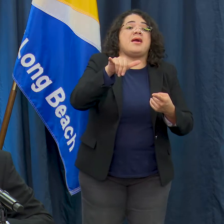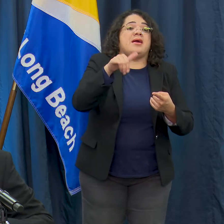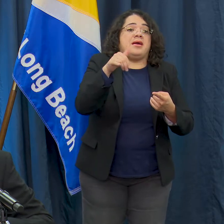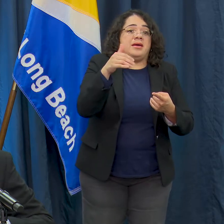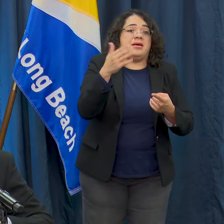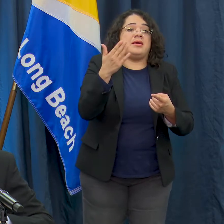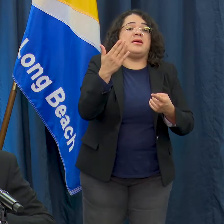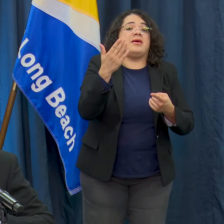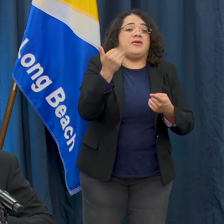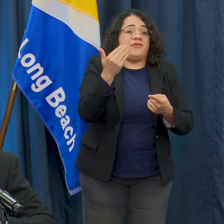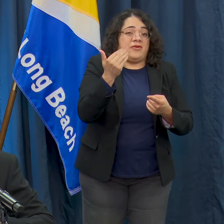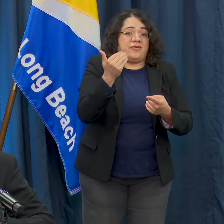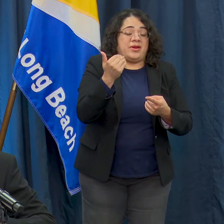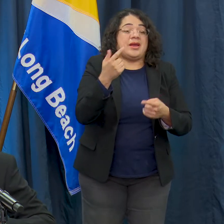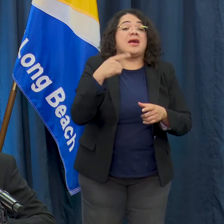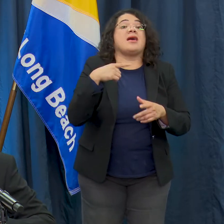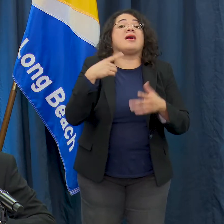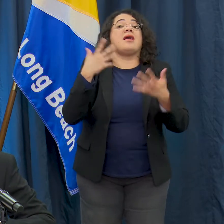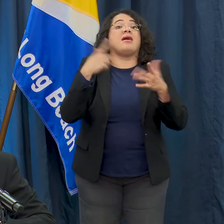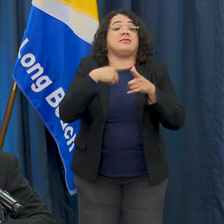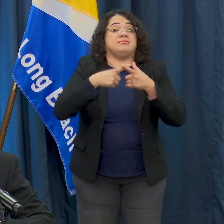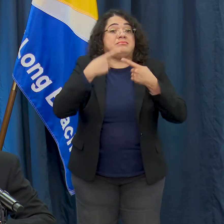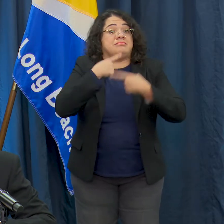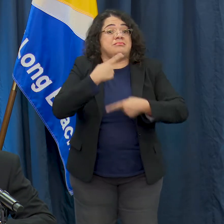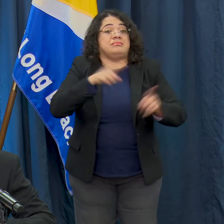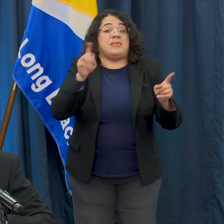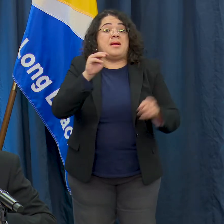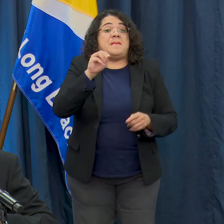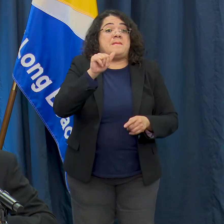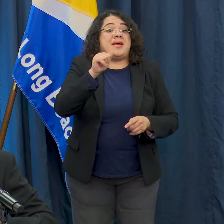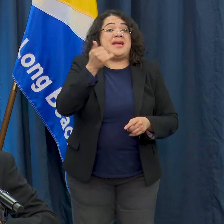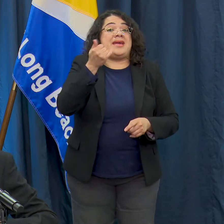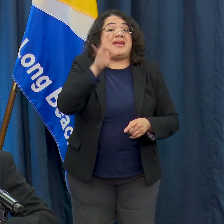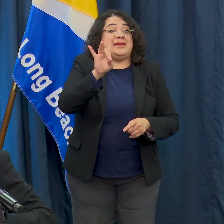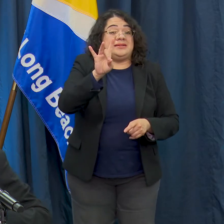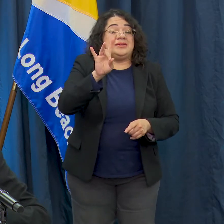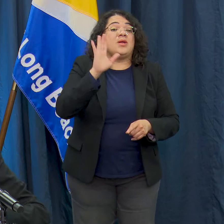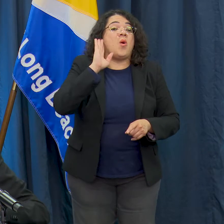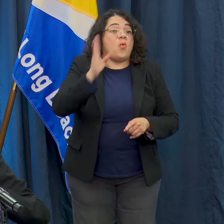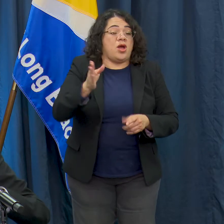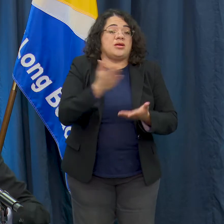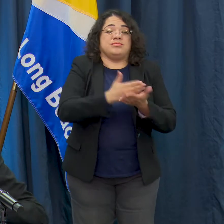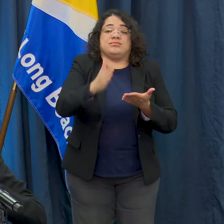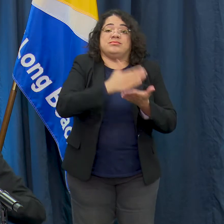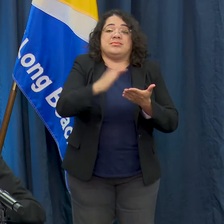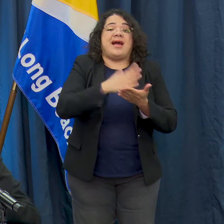be a sweeping that would happen but as a reminder we're putting right now